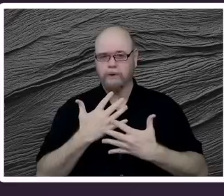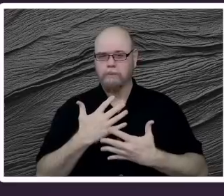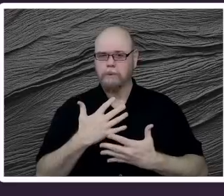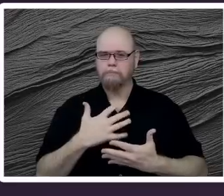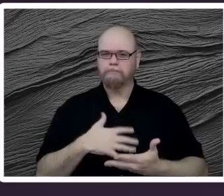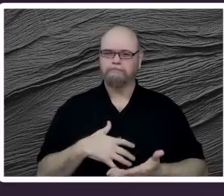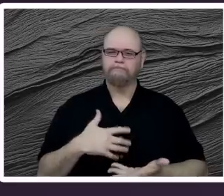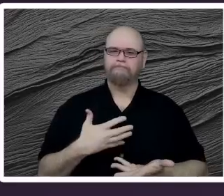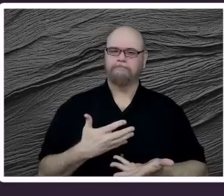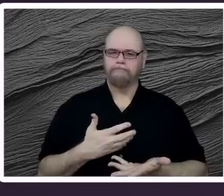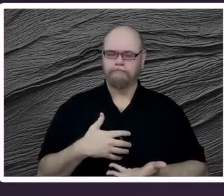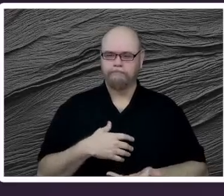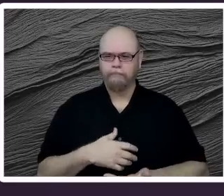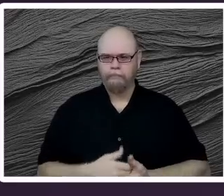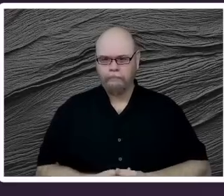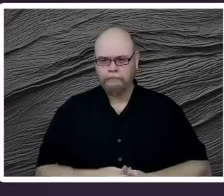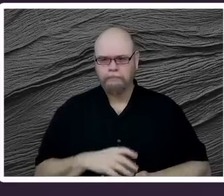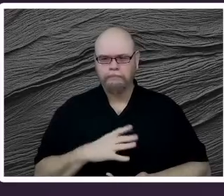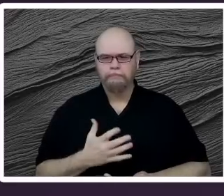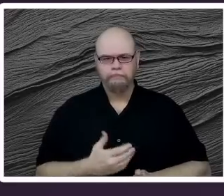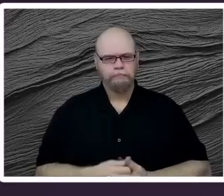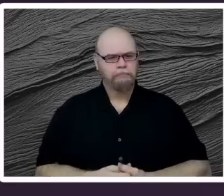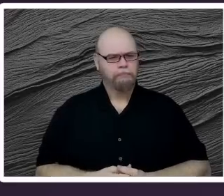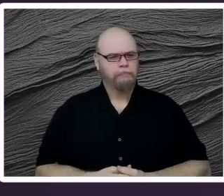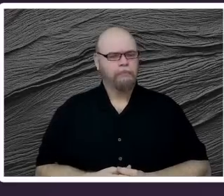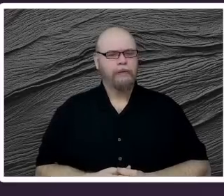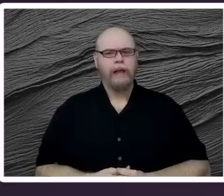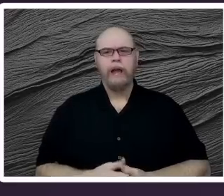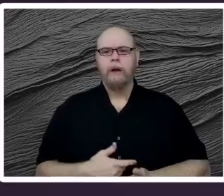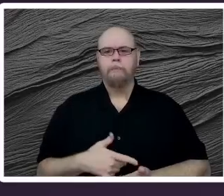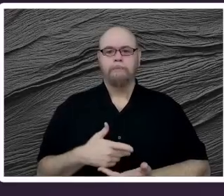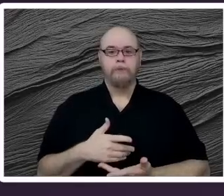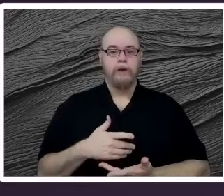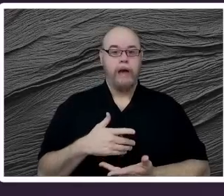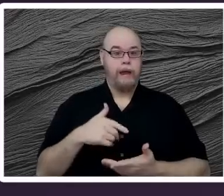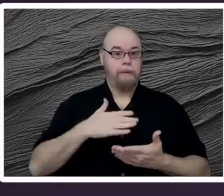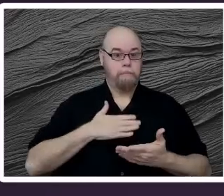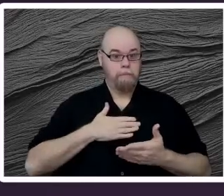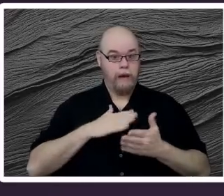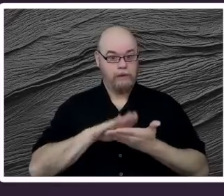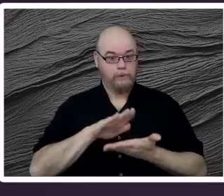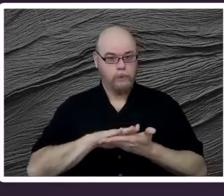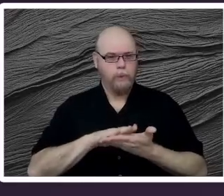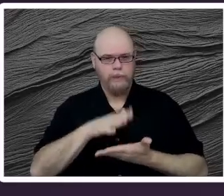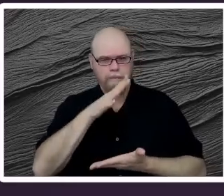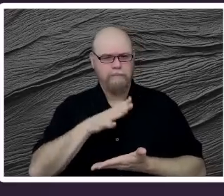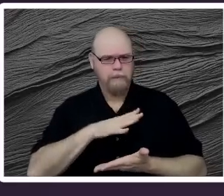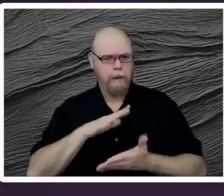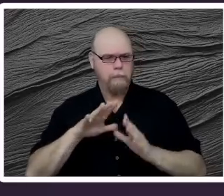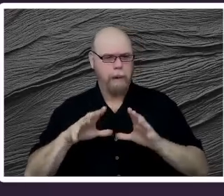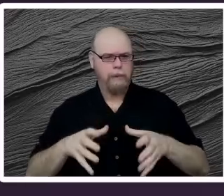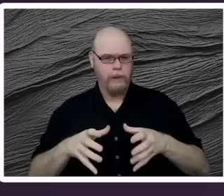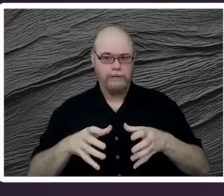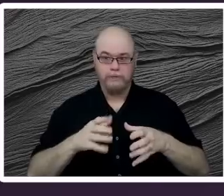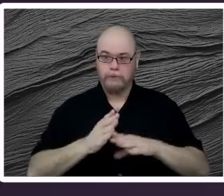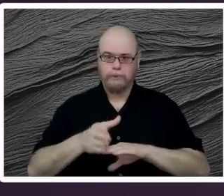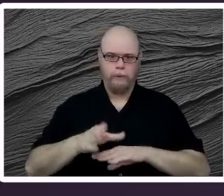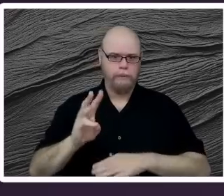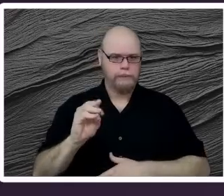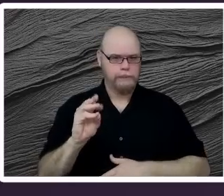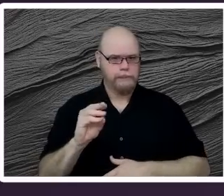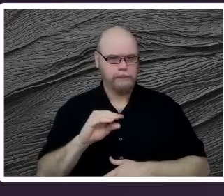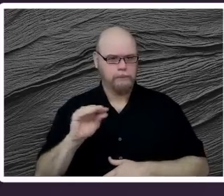the female population is over 60 percent. With the standards, I'm not always able to cover as much